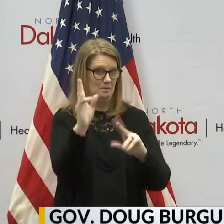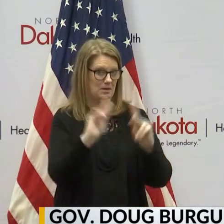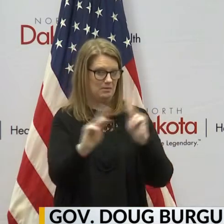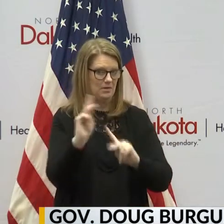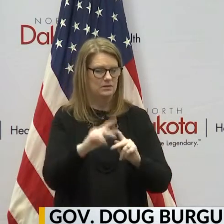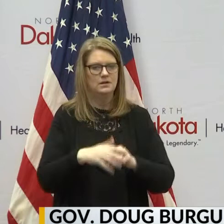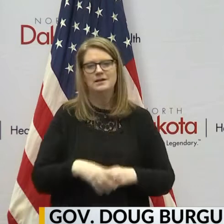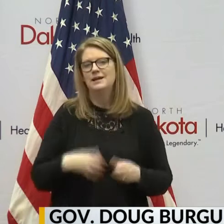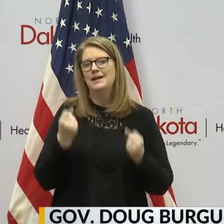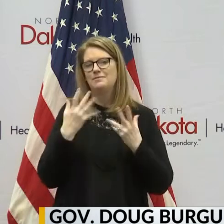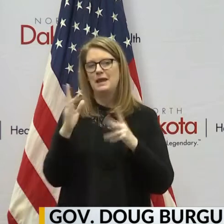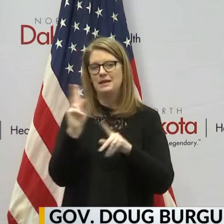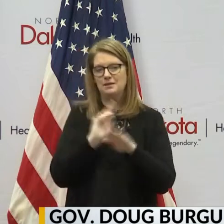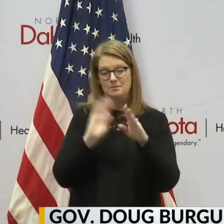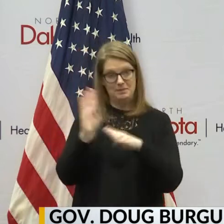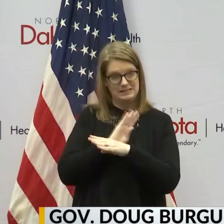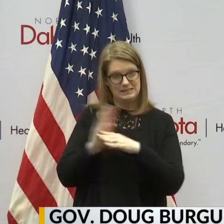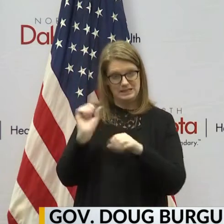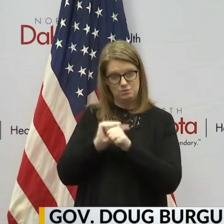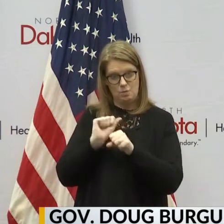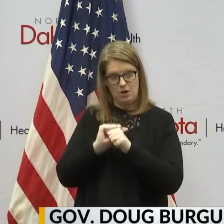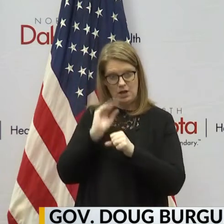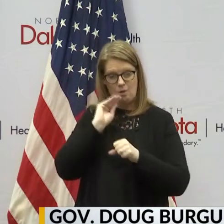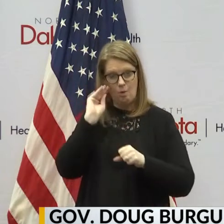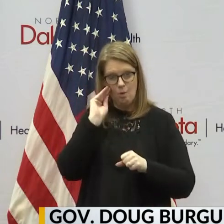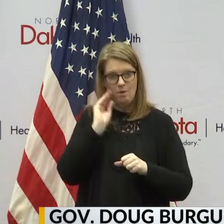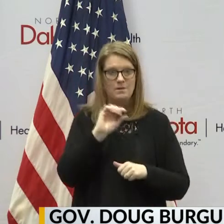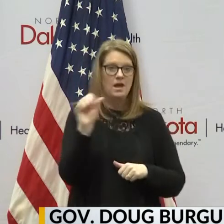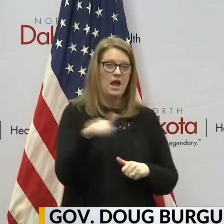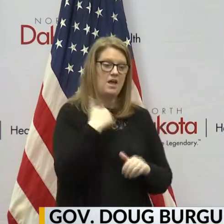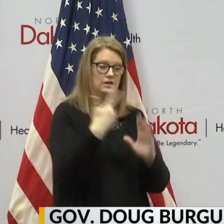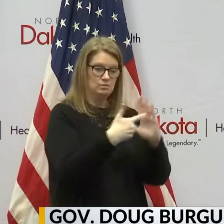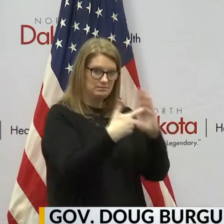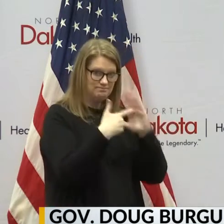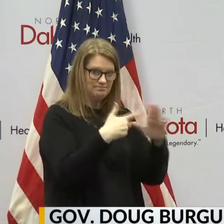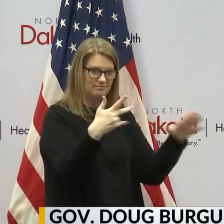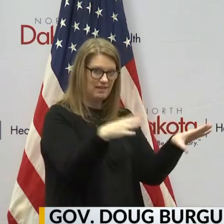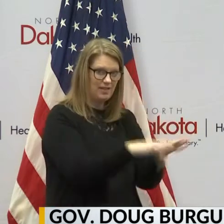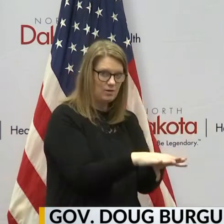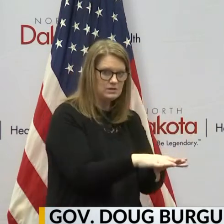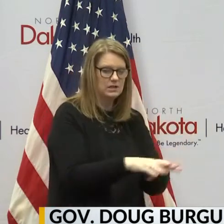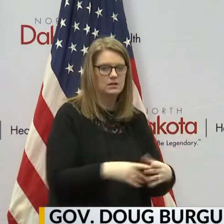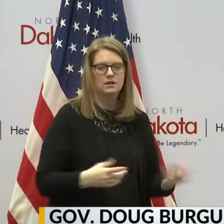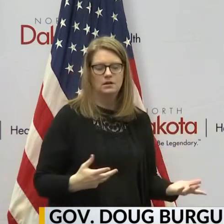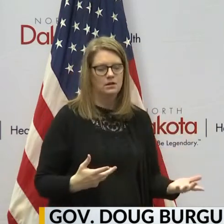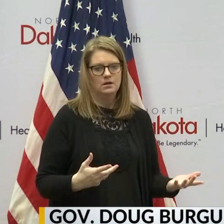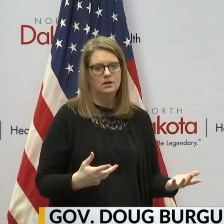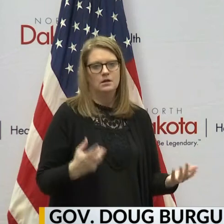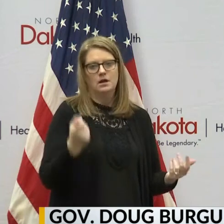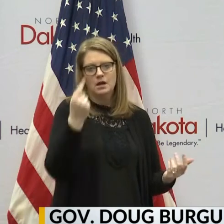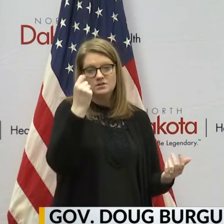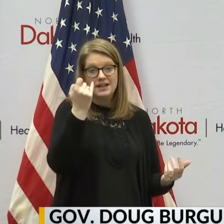WE STILL HAVE ORDERS IN PLACE AND MAKING STRONG RECOMMENDATIONS ABOUT NOT HOLDING OR ATTENDING SOCIAL GATHERINGS OF 10 OR MORE PEOPLE.